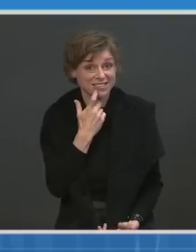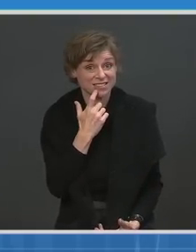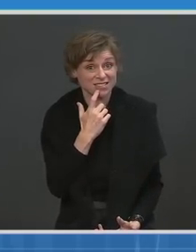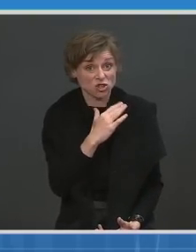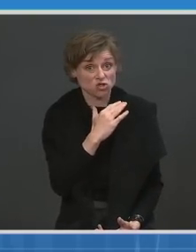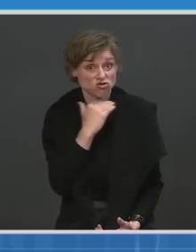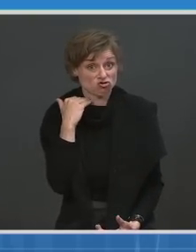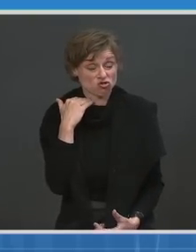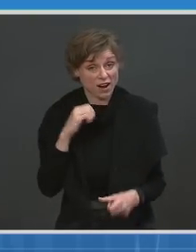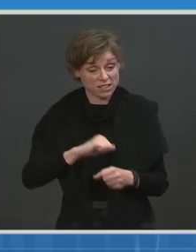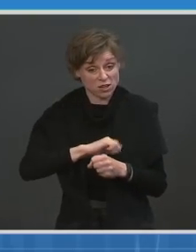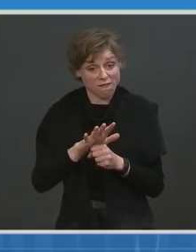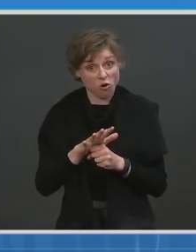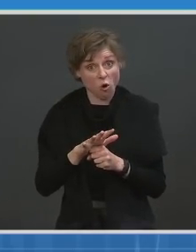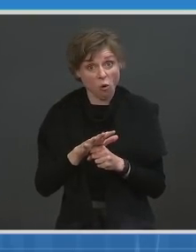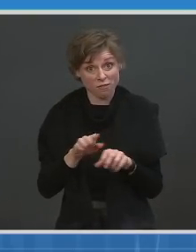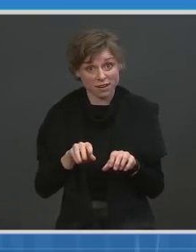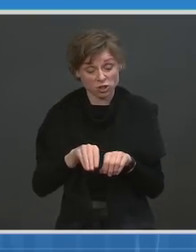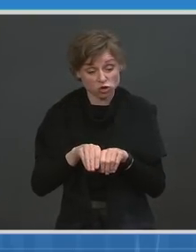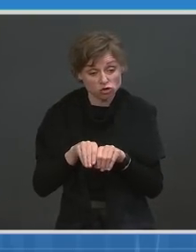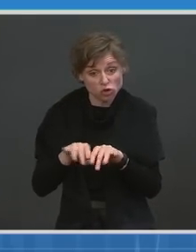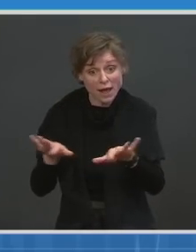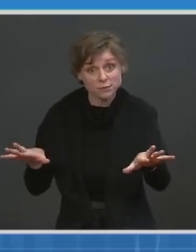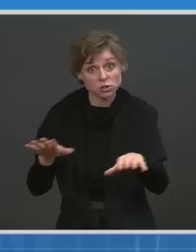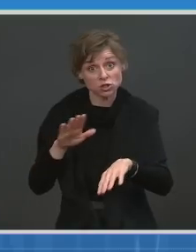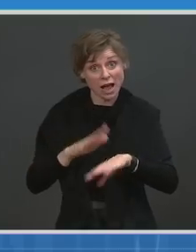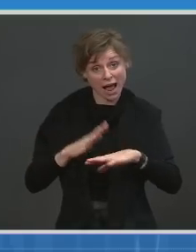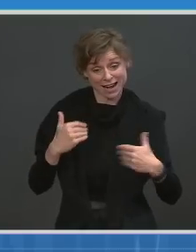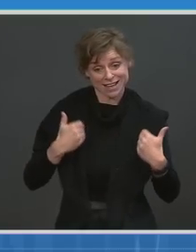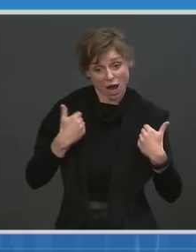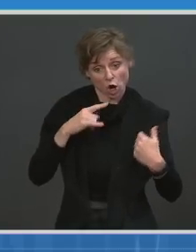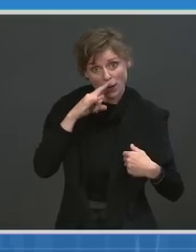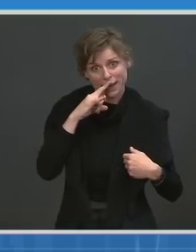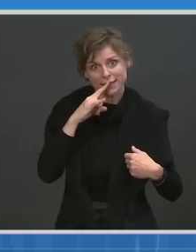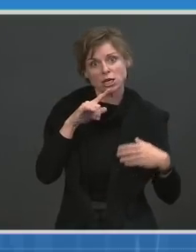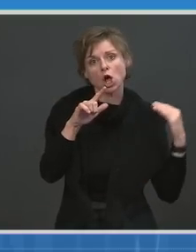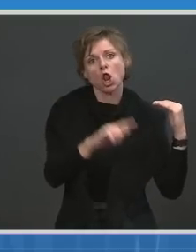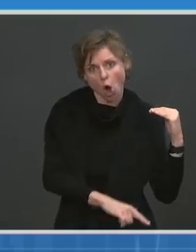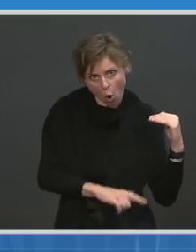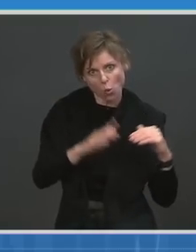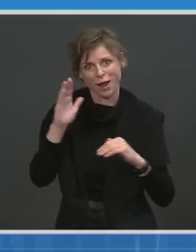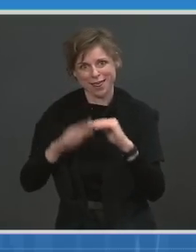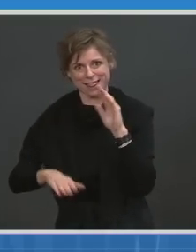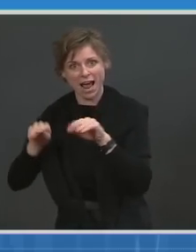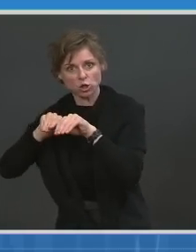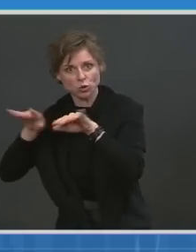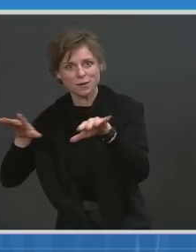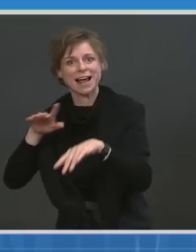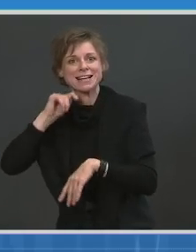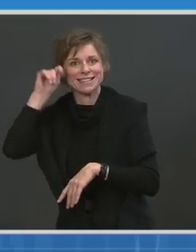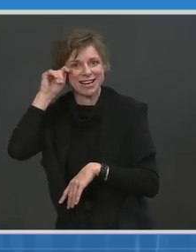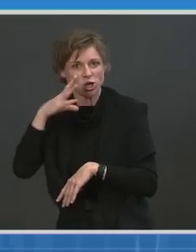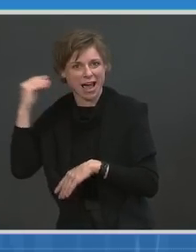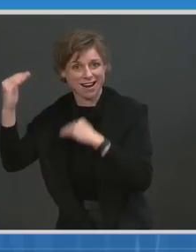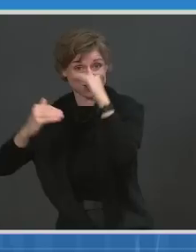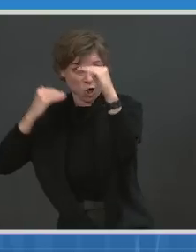among younger children is much lower than it is among teenagers and adults. And in particular, our school studies have shown